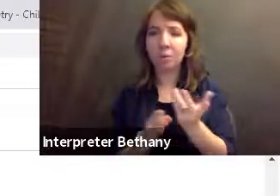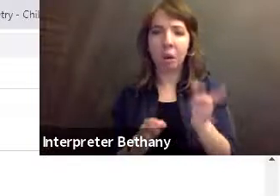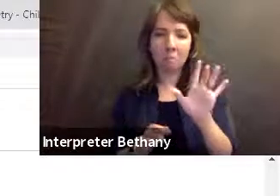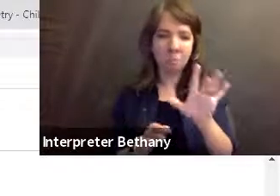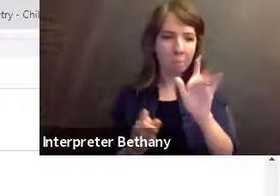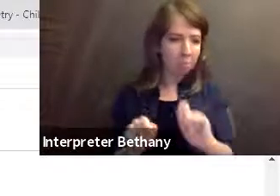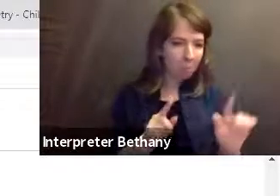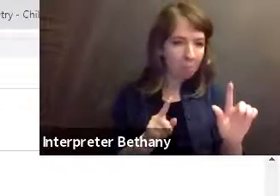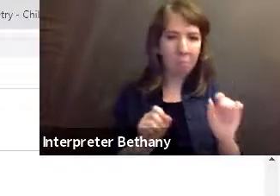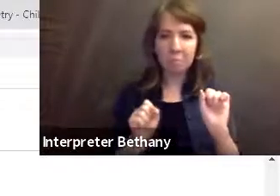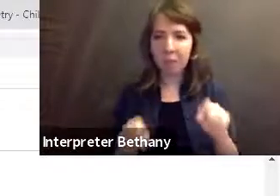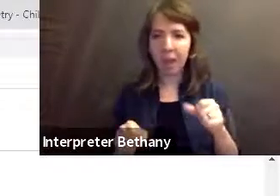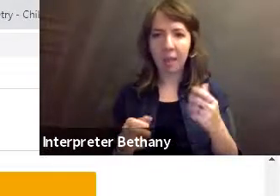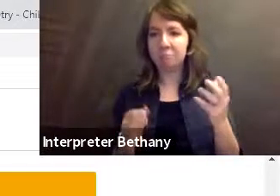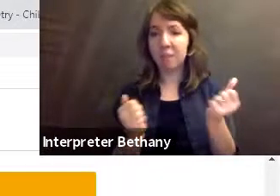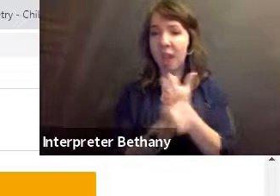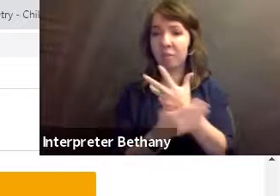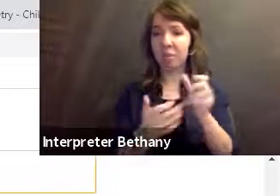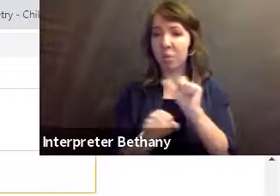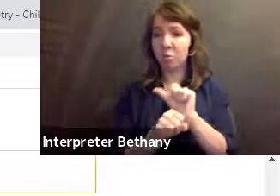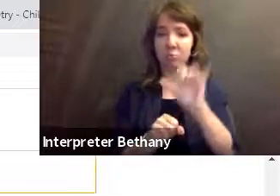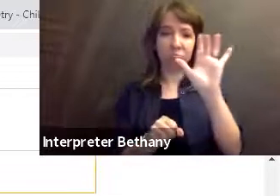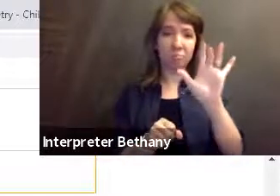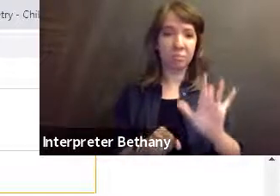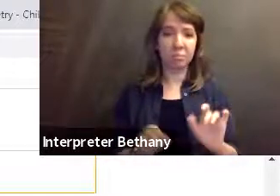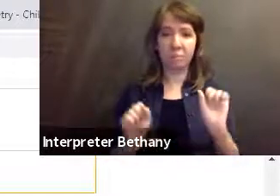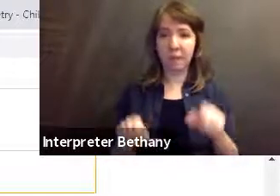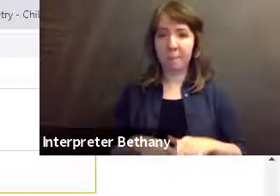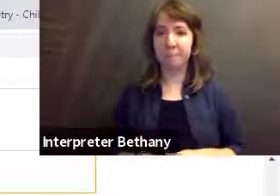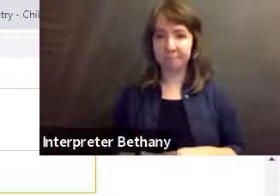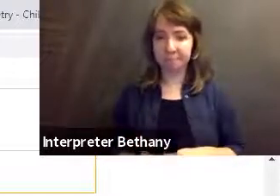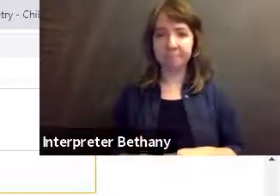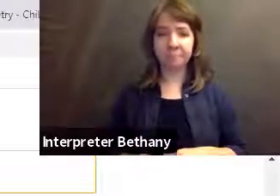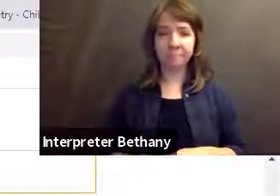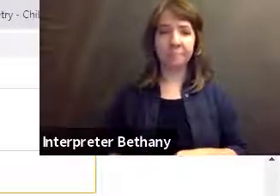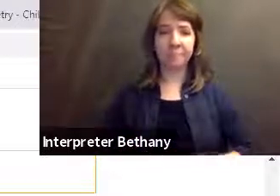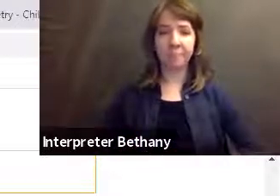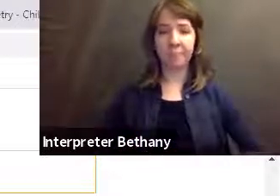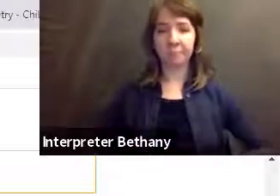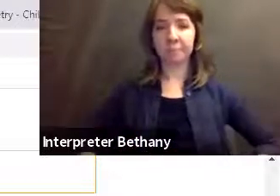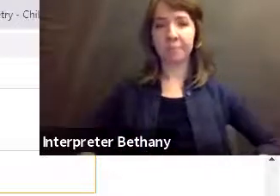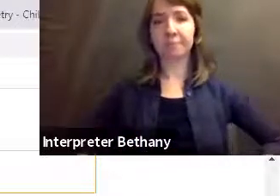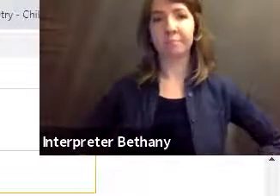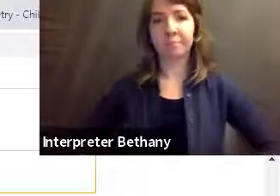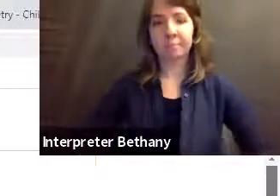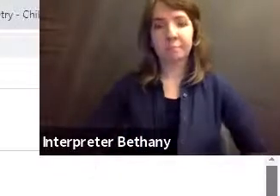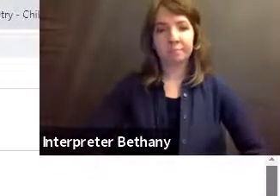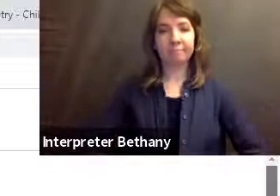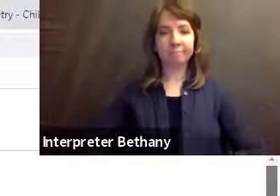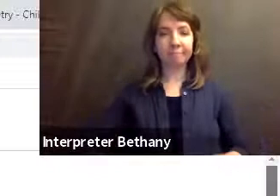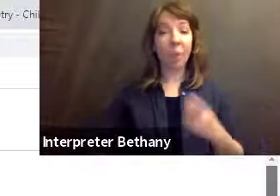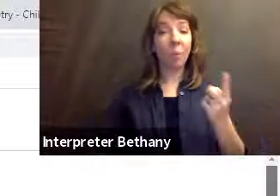Linda Kobashigawa: And then this is all of those different ways to access Research Help from that homepage. And what's nice about embedding it into